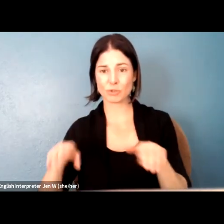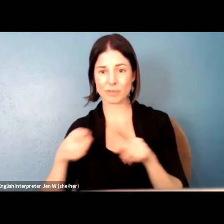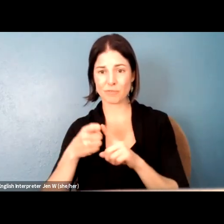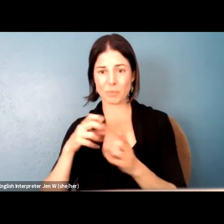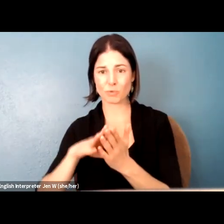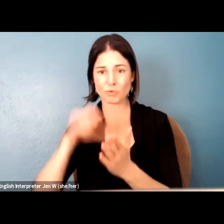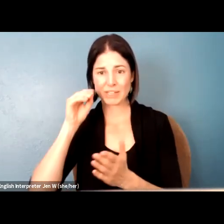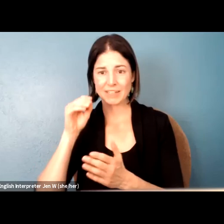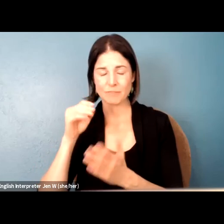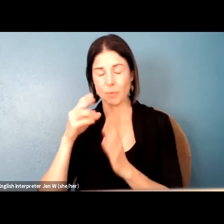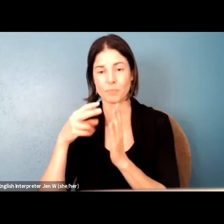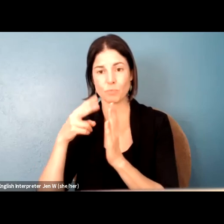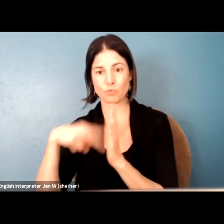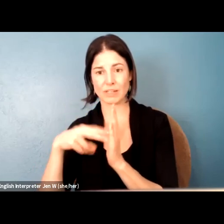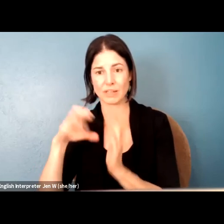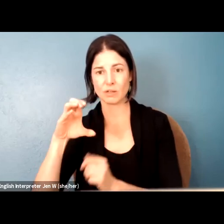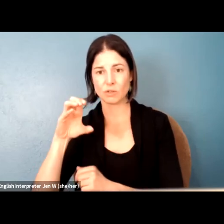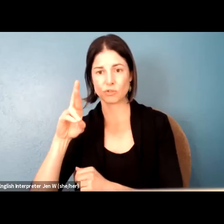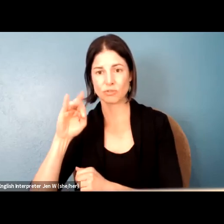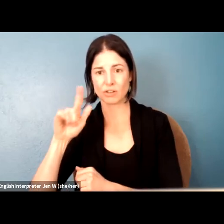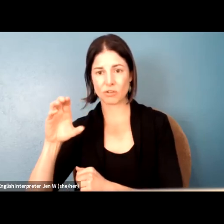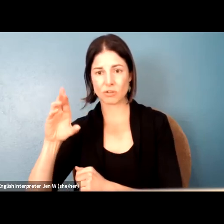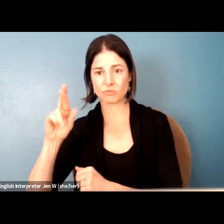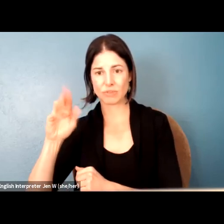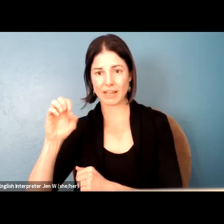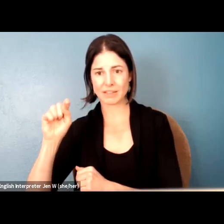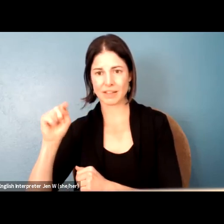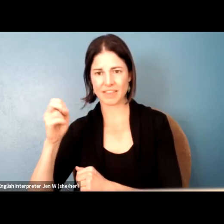connected. Thank you for not falling for the hustle of